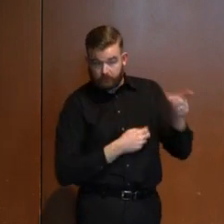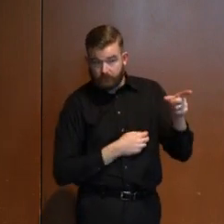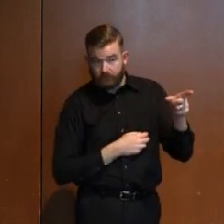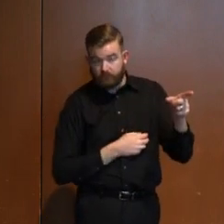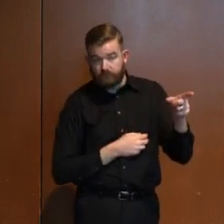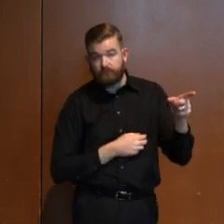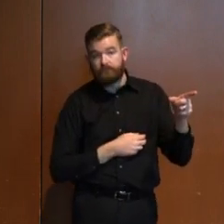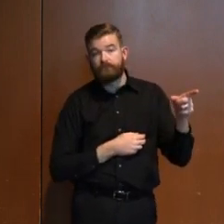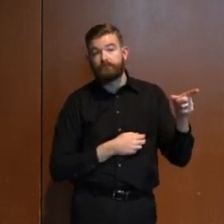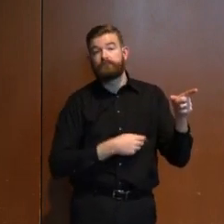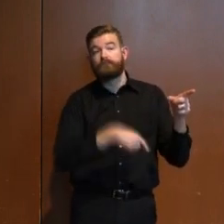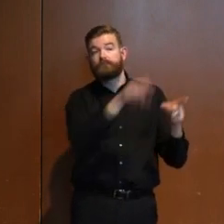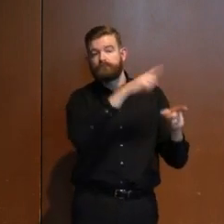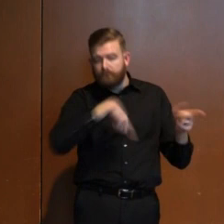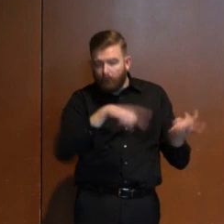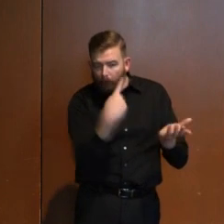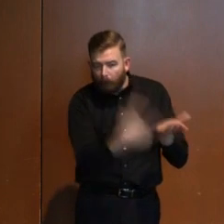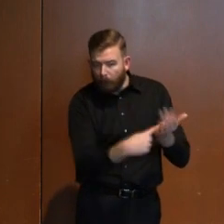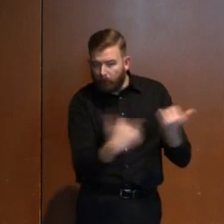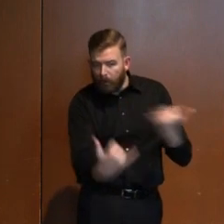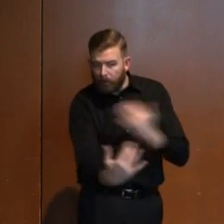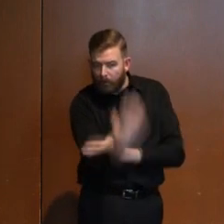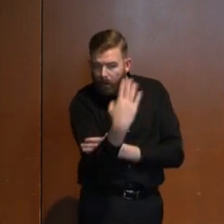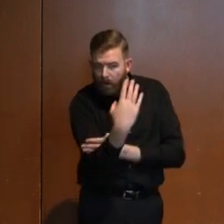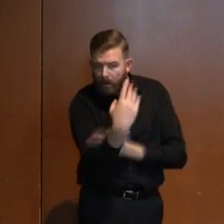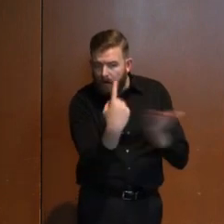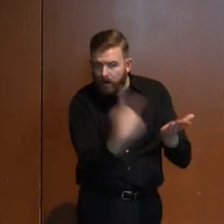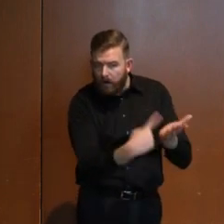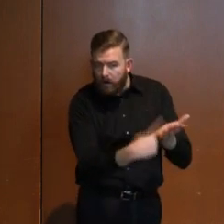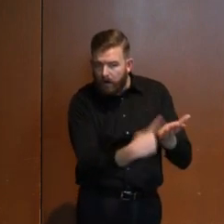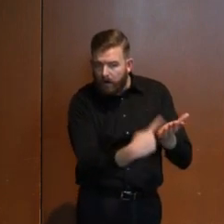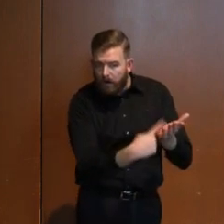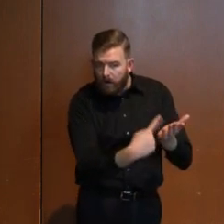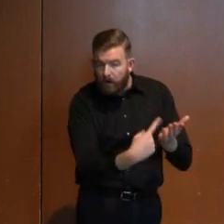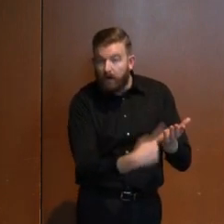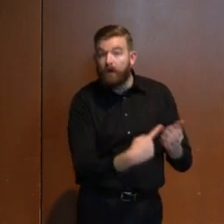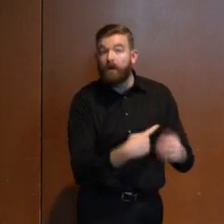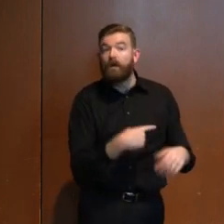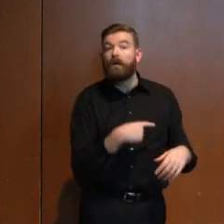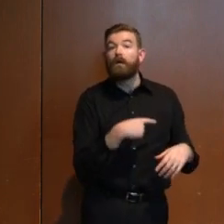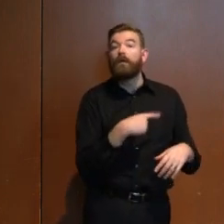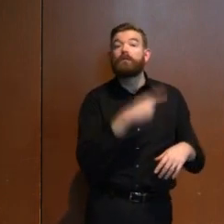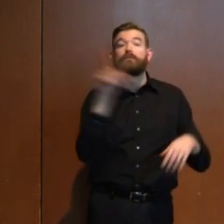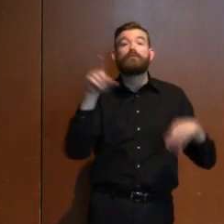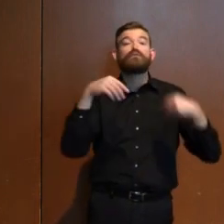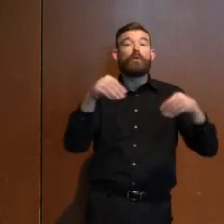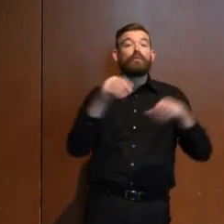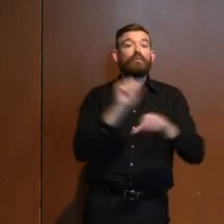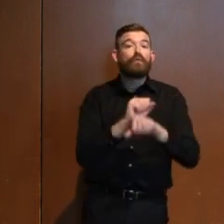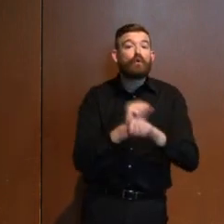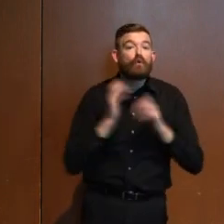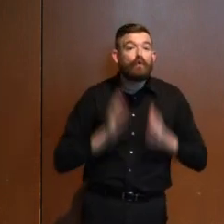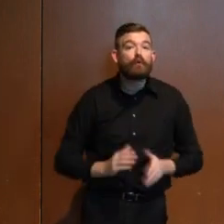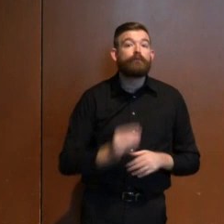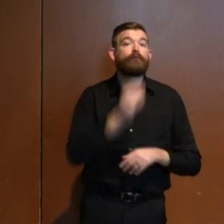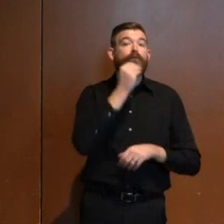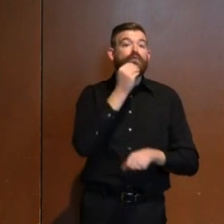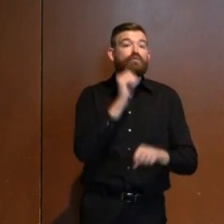AND I'VE HAD GOOD CONVERSATIONS. WORLDWIDE NEVER MIND NATIONWIDE A DEAR FRIEND AND WE'VE HAD EXCHANGES THIS MORNING ABOUT